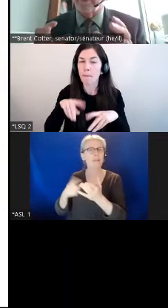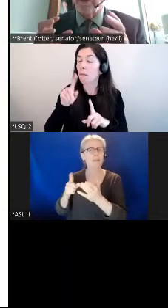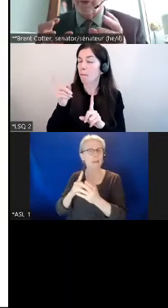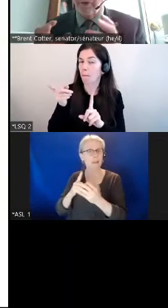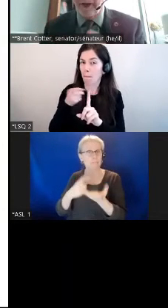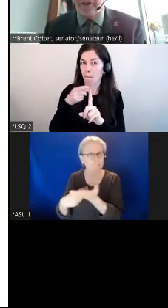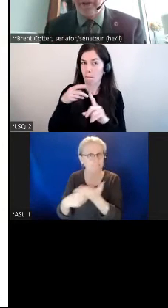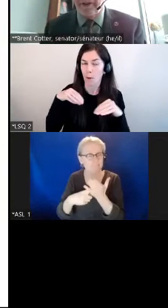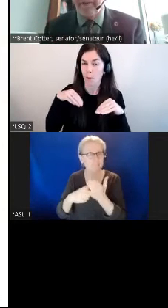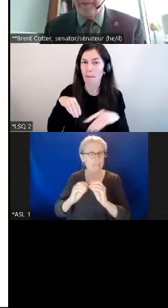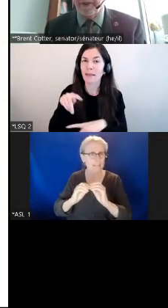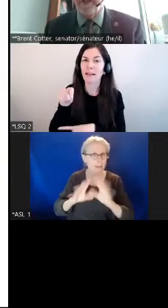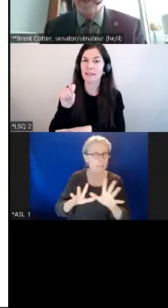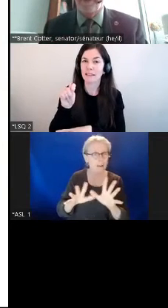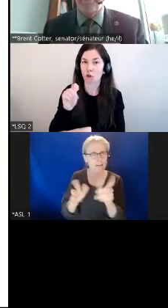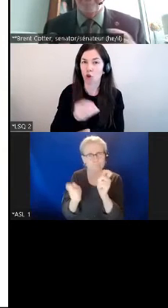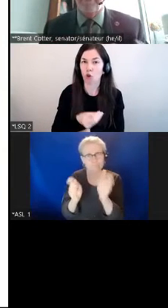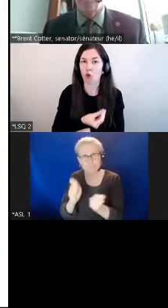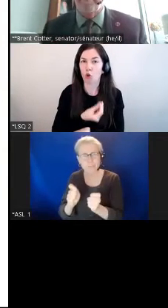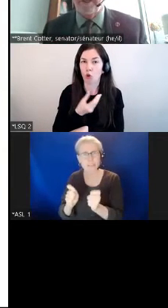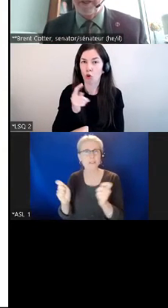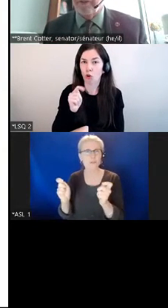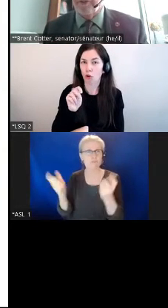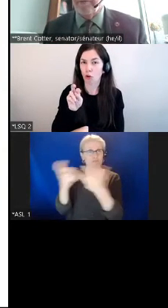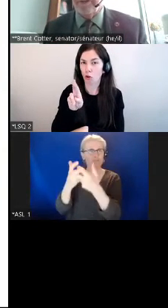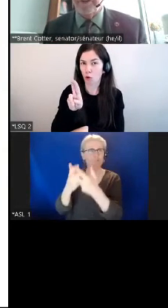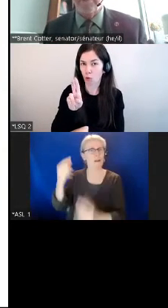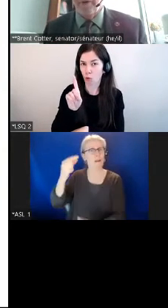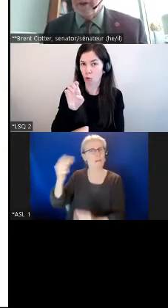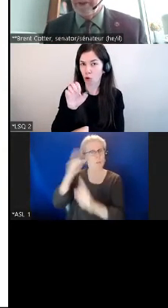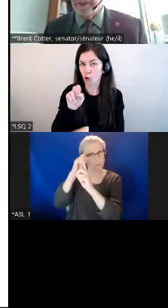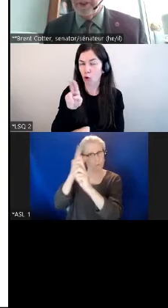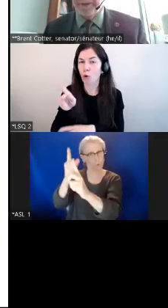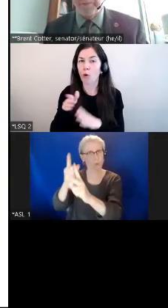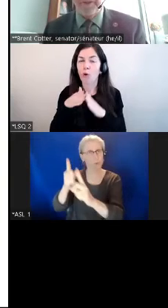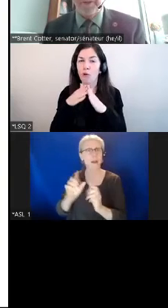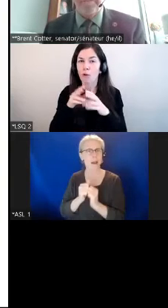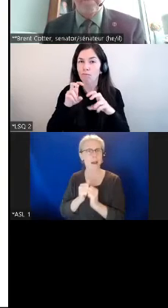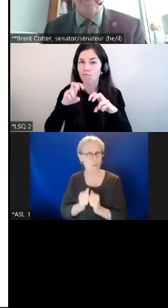IN TERMS OF THE DIRECTION OF THE GOVERNMENT AND THE IMPLEMENTATION OF ITS POLICY COMMITMENTS.